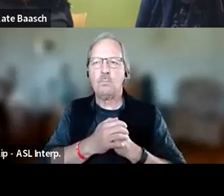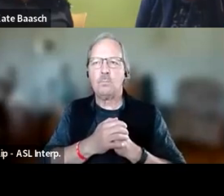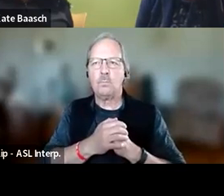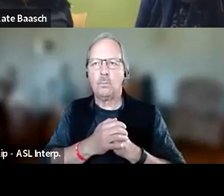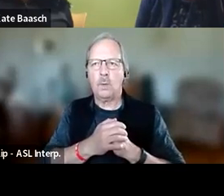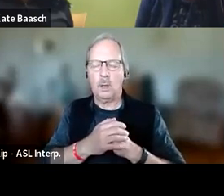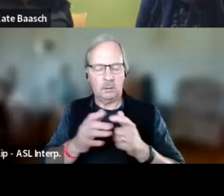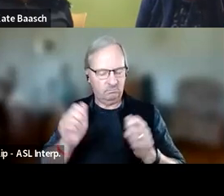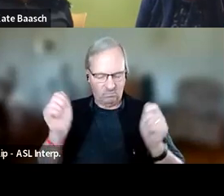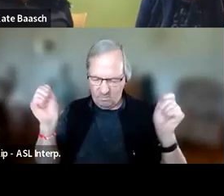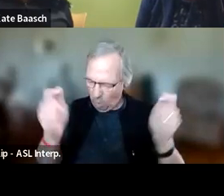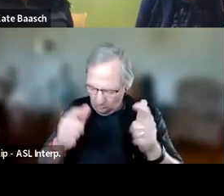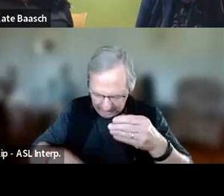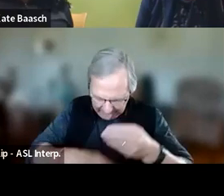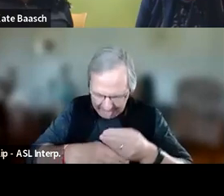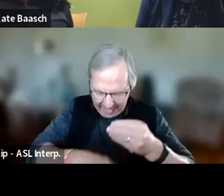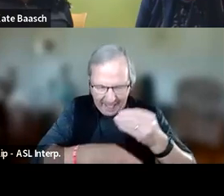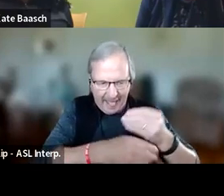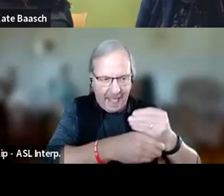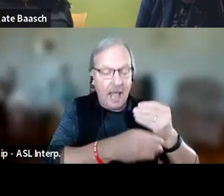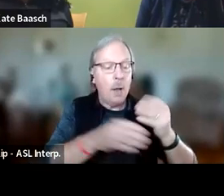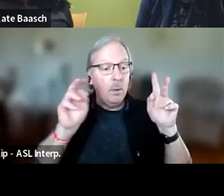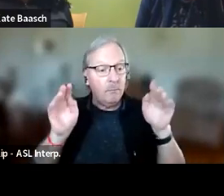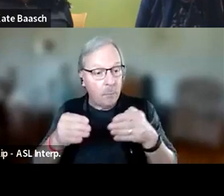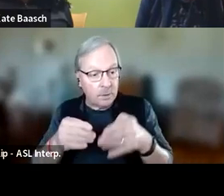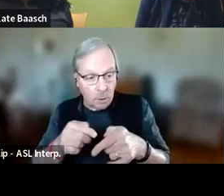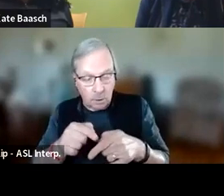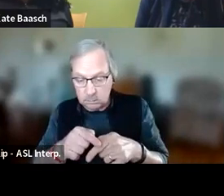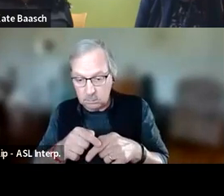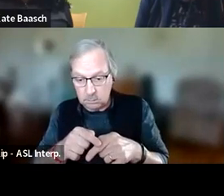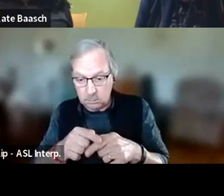because not only are we gonna focus on, we don't wanna focus on one thing,